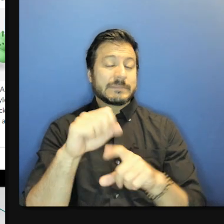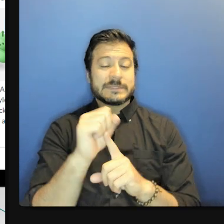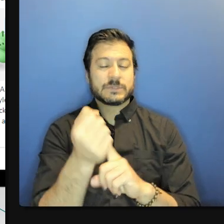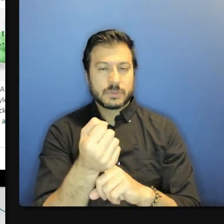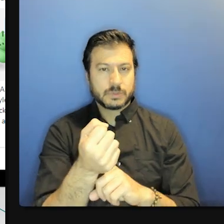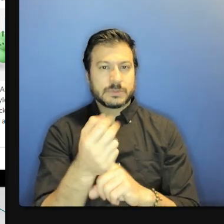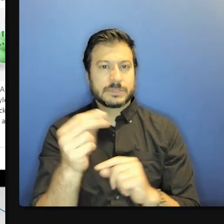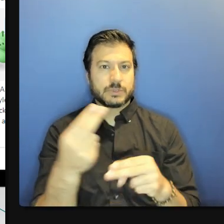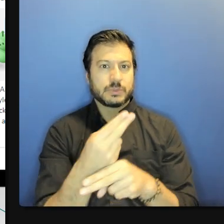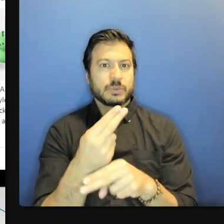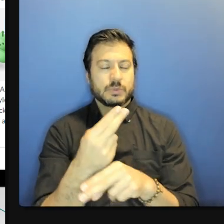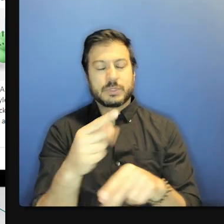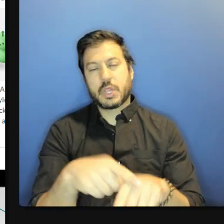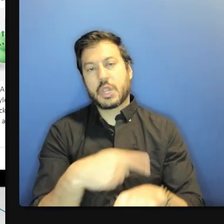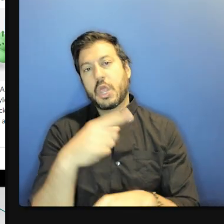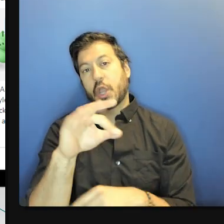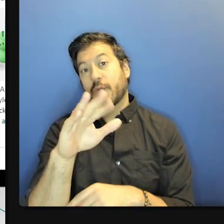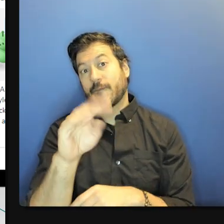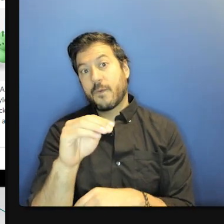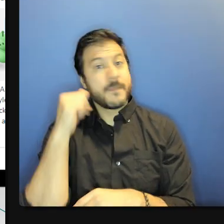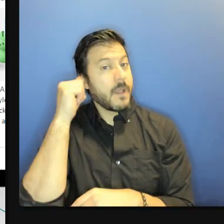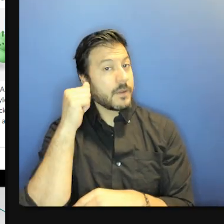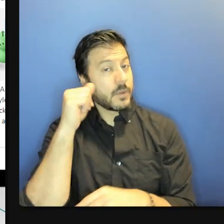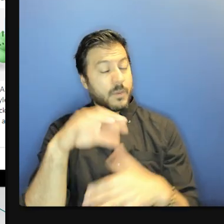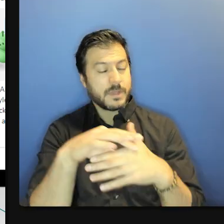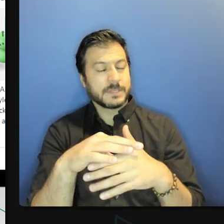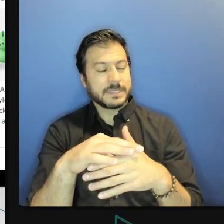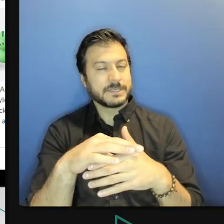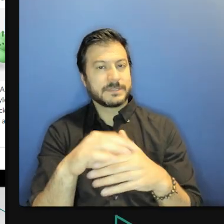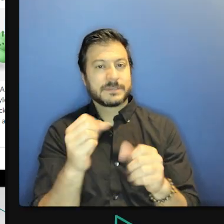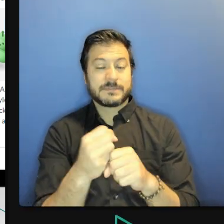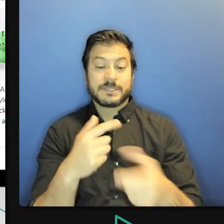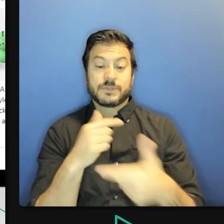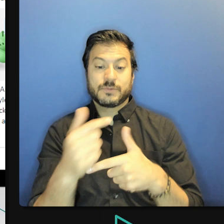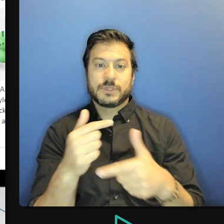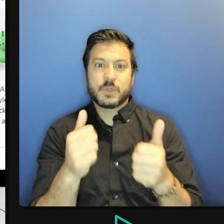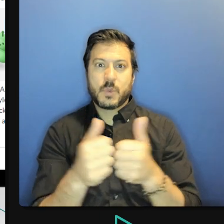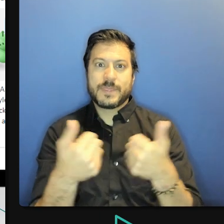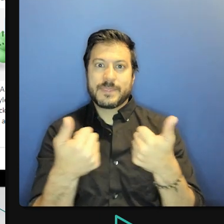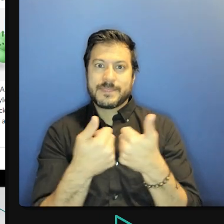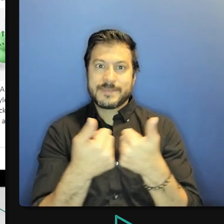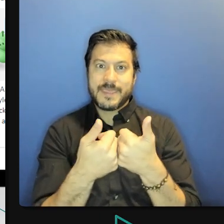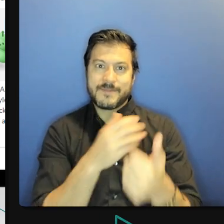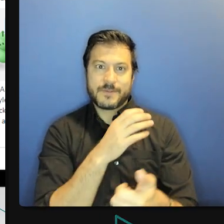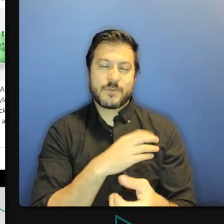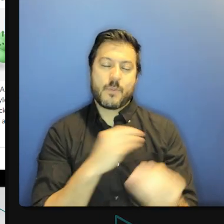as well as synthesizing long form audio content, which makes interactions with game characters more natural and engaging.